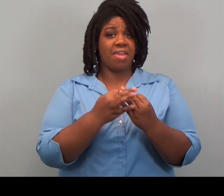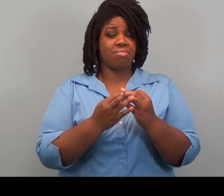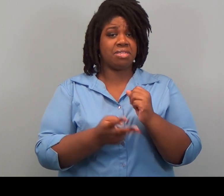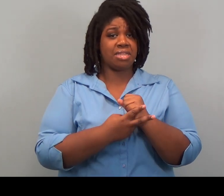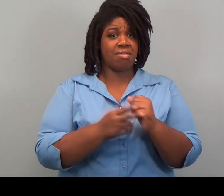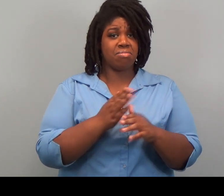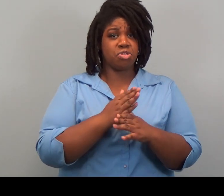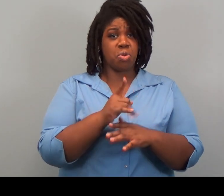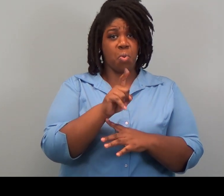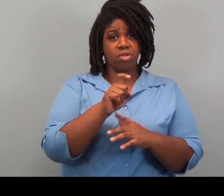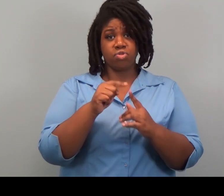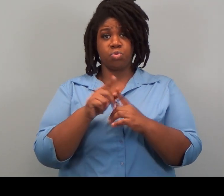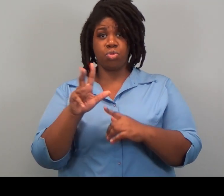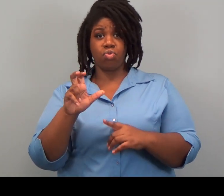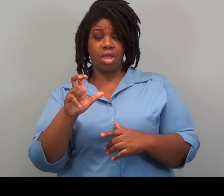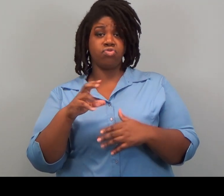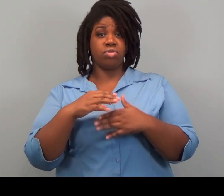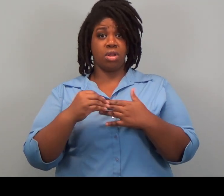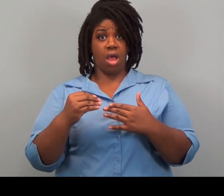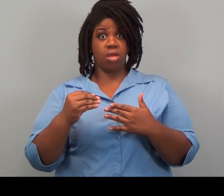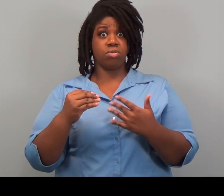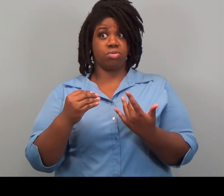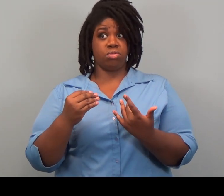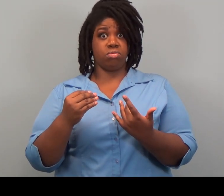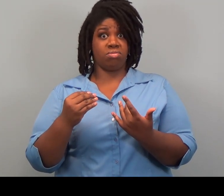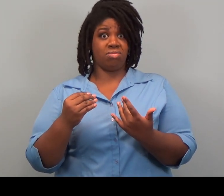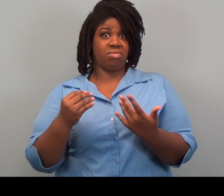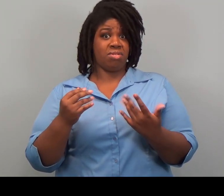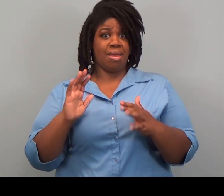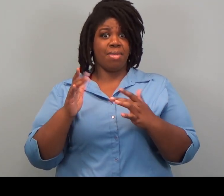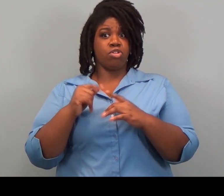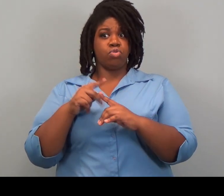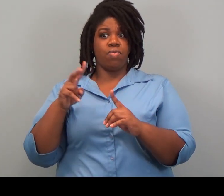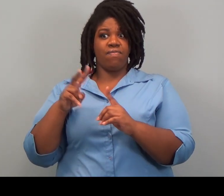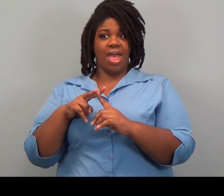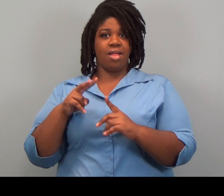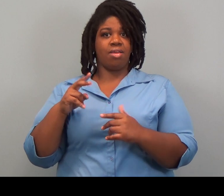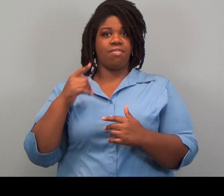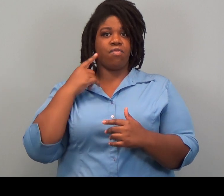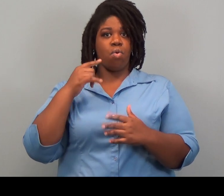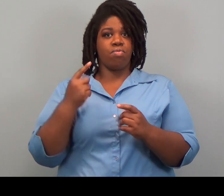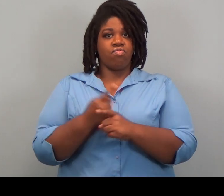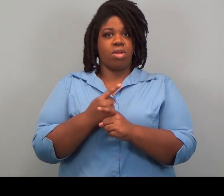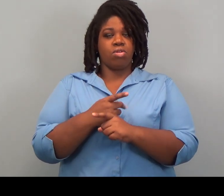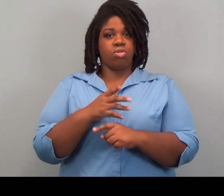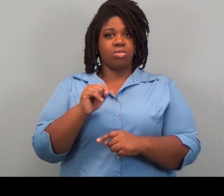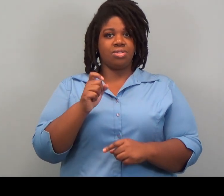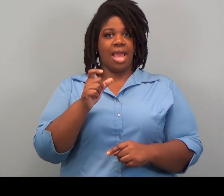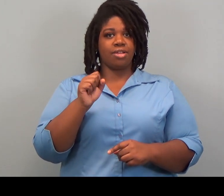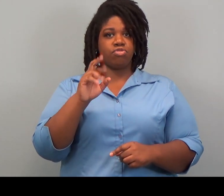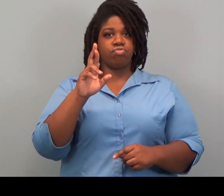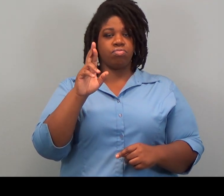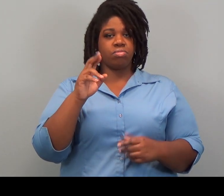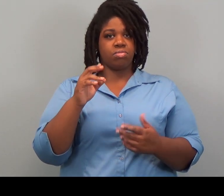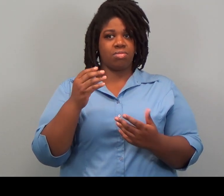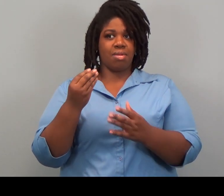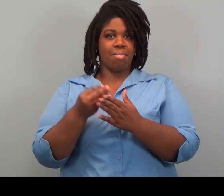between $100 to 300 in filing their regular, current year tax return, just an ordinary tax return,